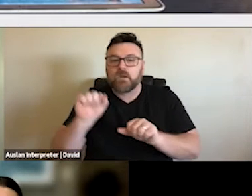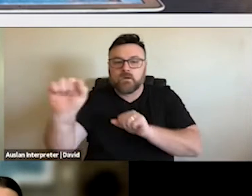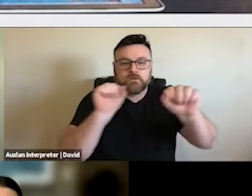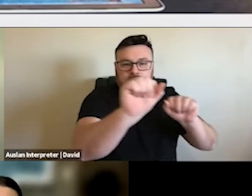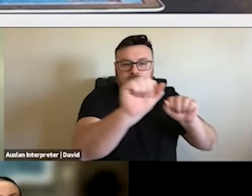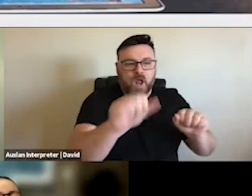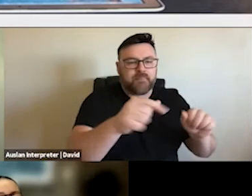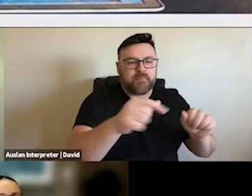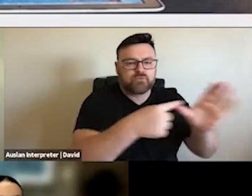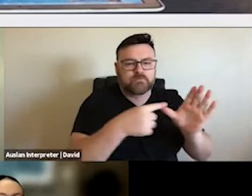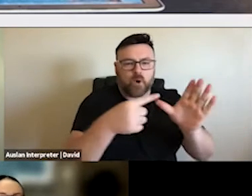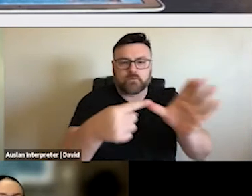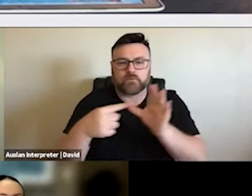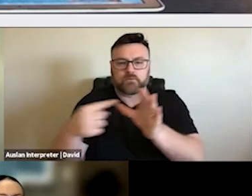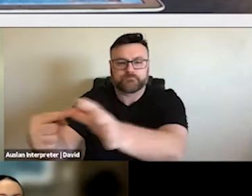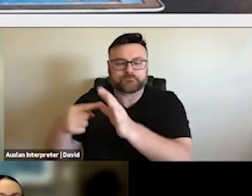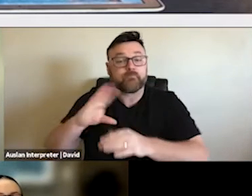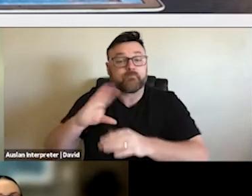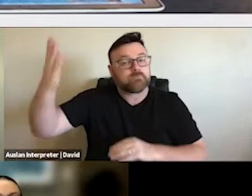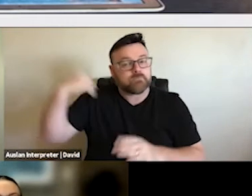At the time in July there were already some jurisdictions in lockdown.